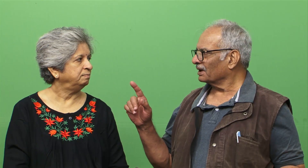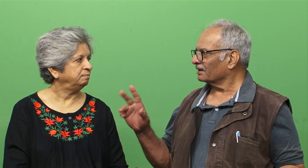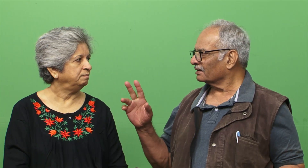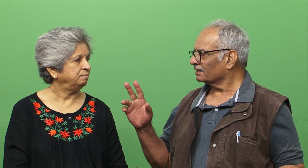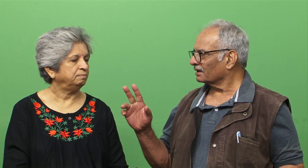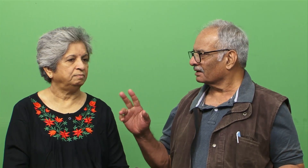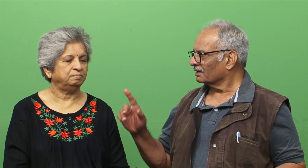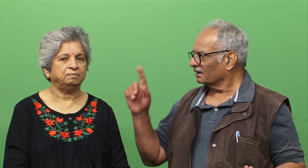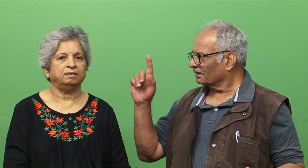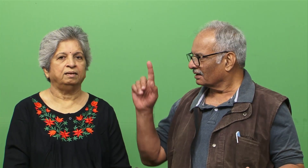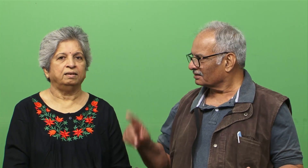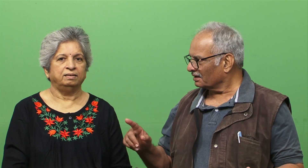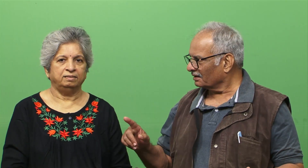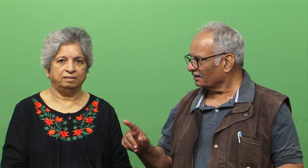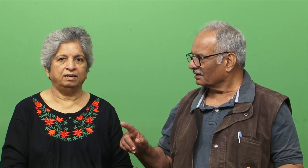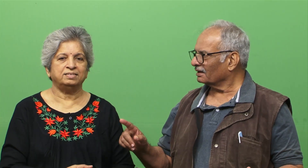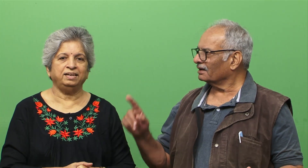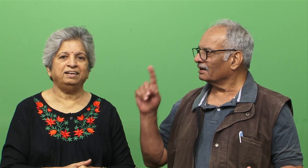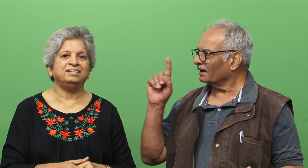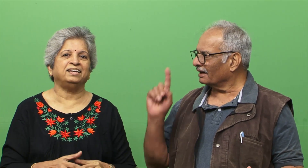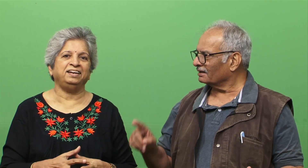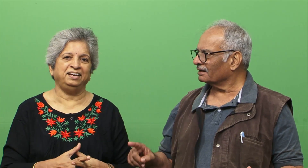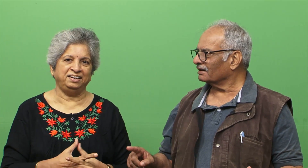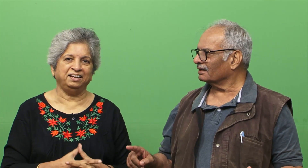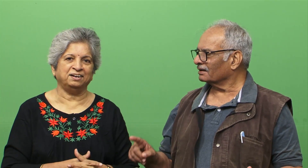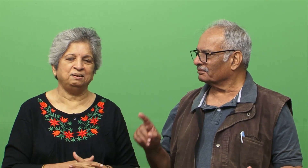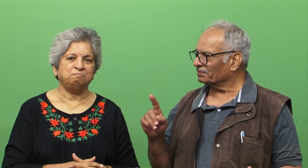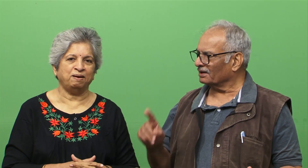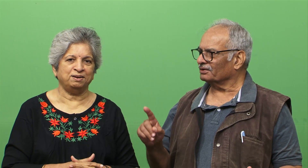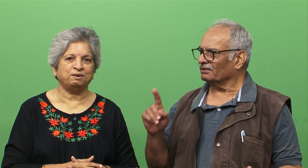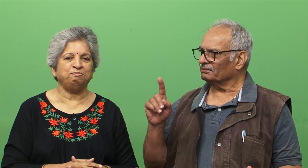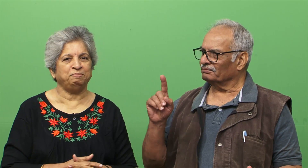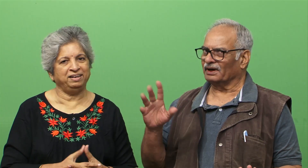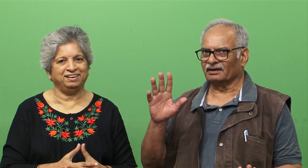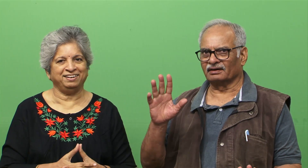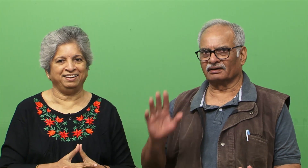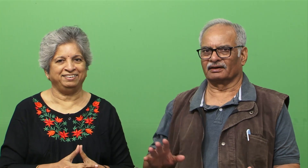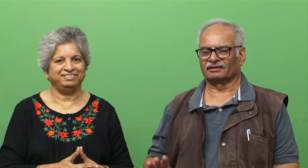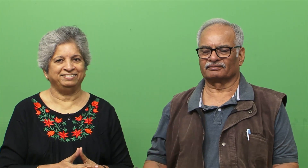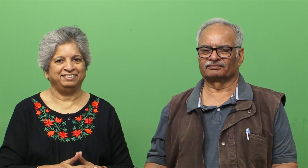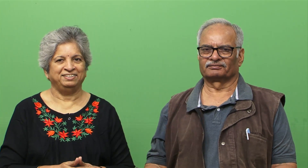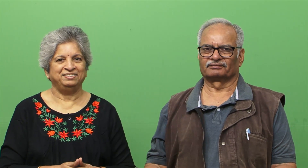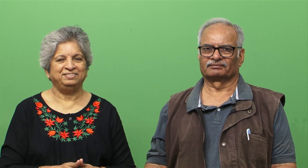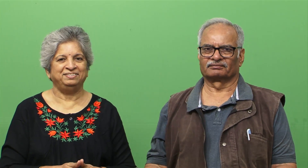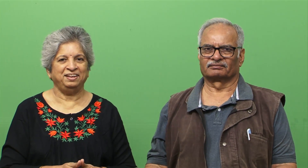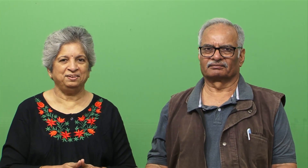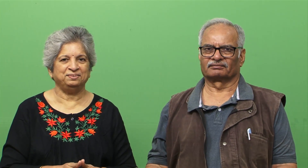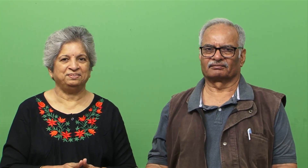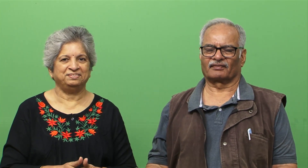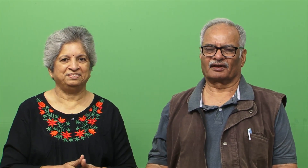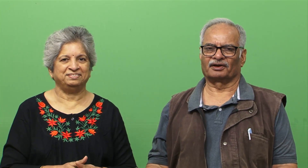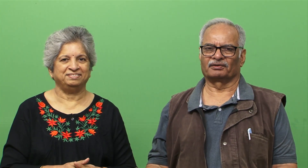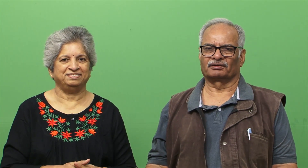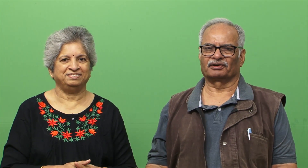Medical Care Nursing nursing is an integral part of Medical Care Care thank you thank you thank you